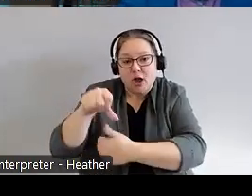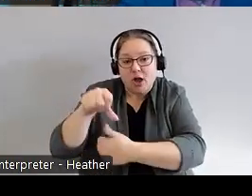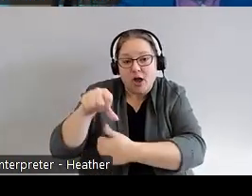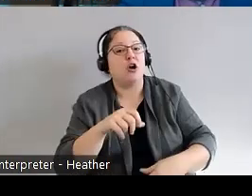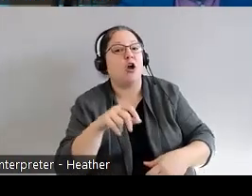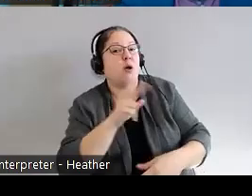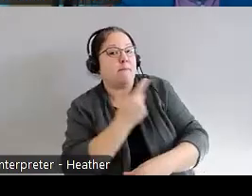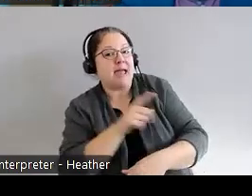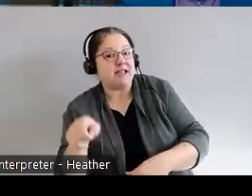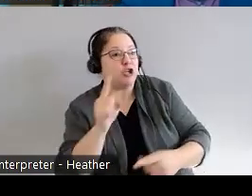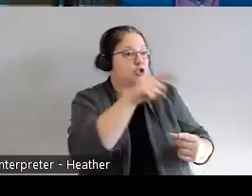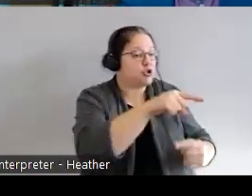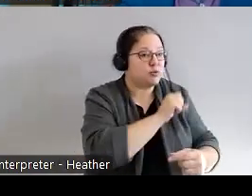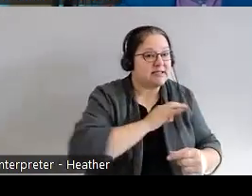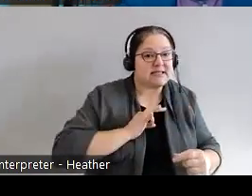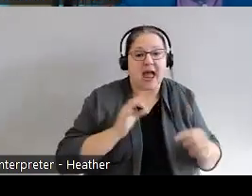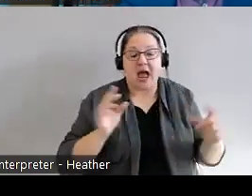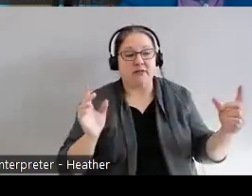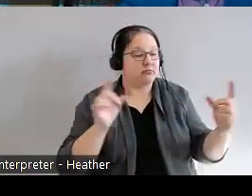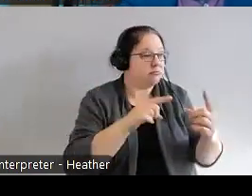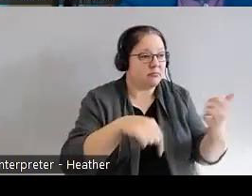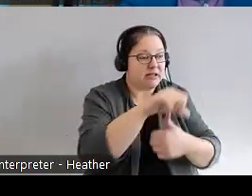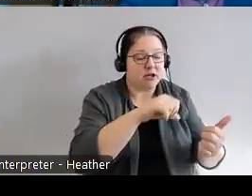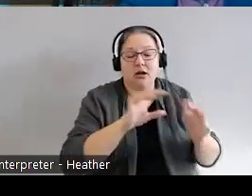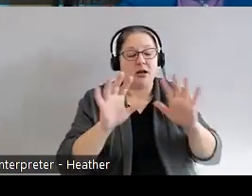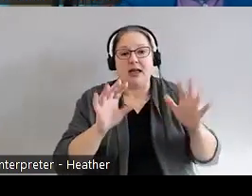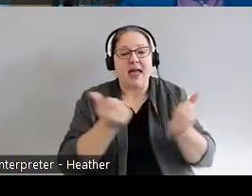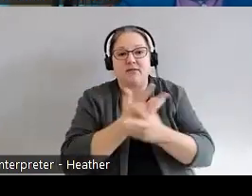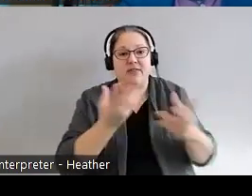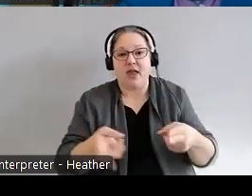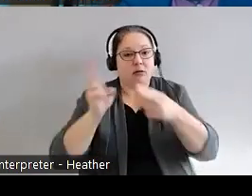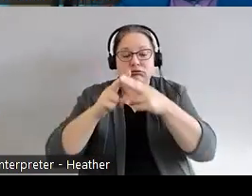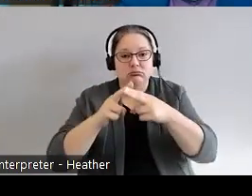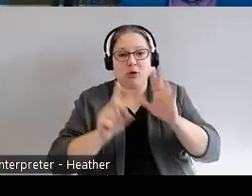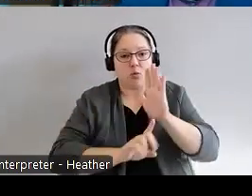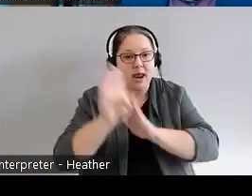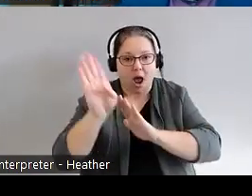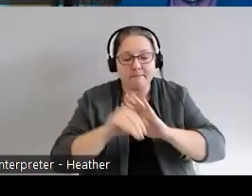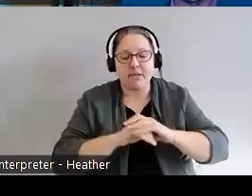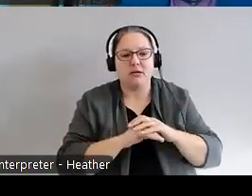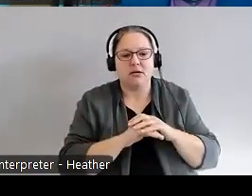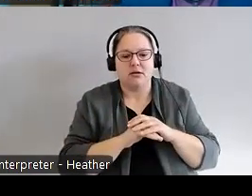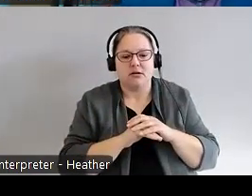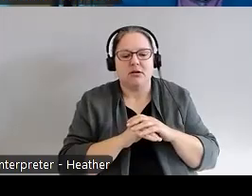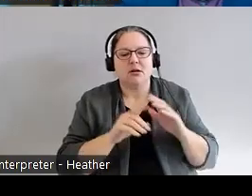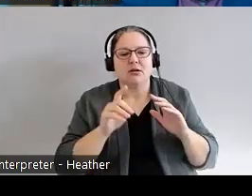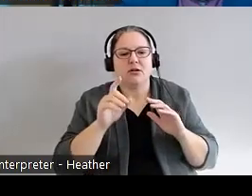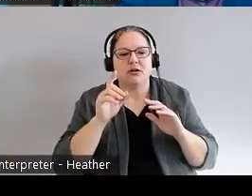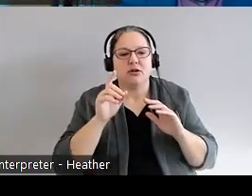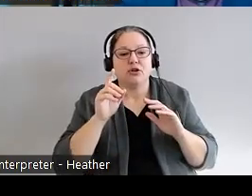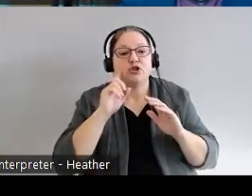but assault everything was on rise. Um so like you will notice in the second chart um that it